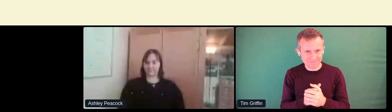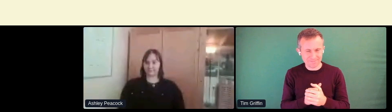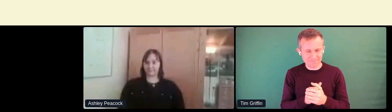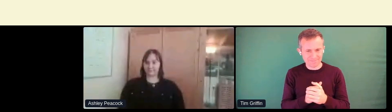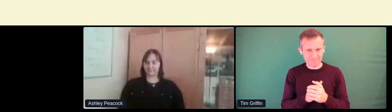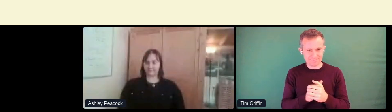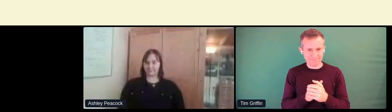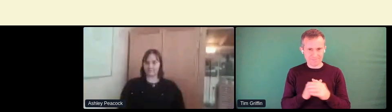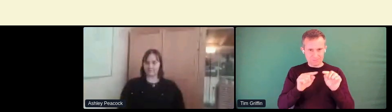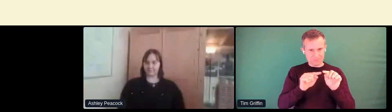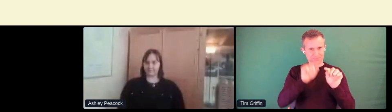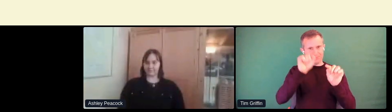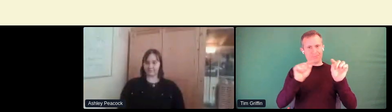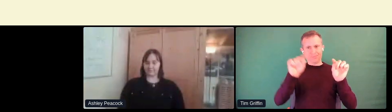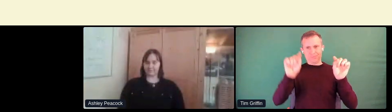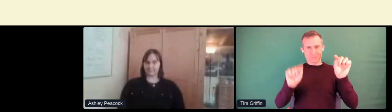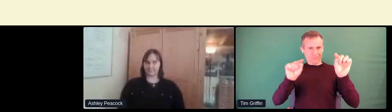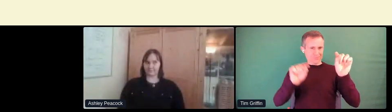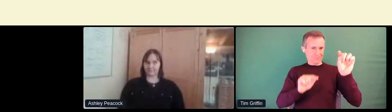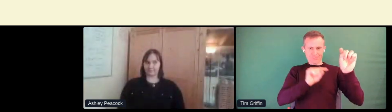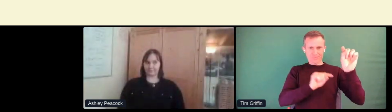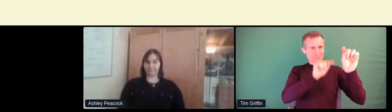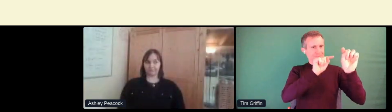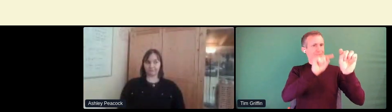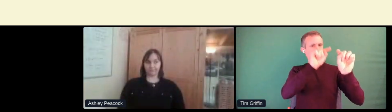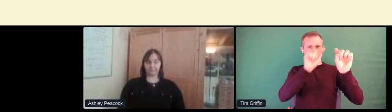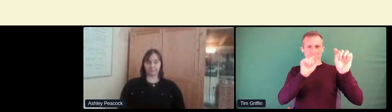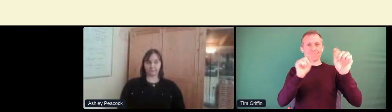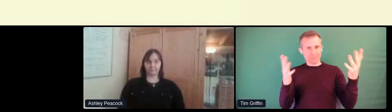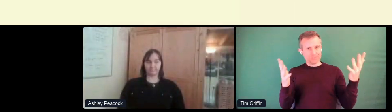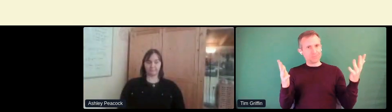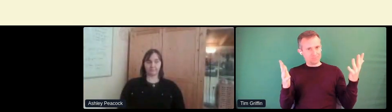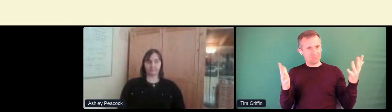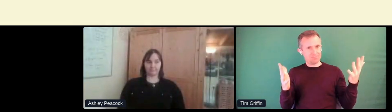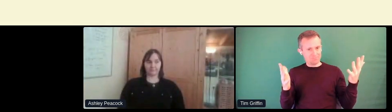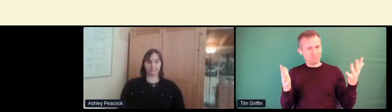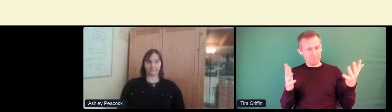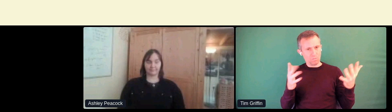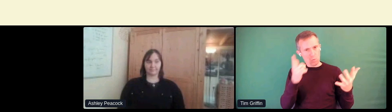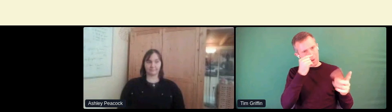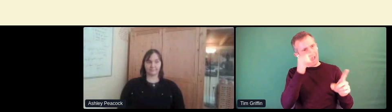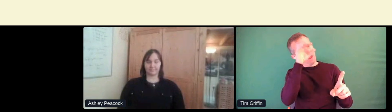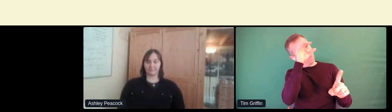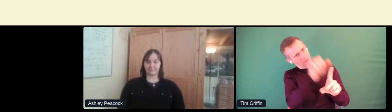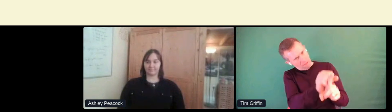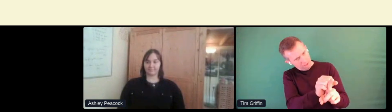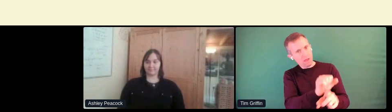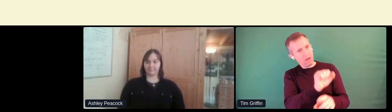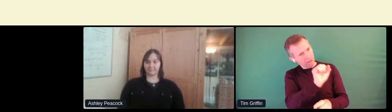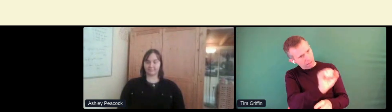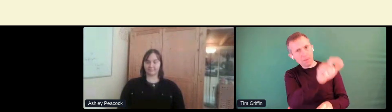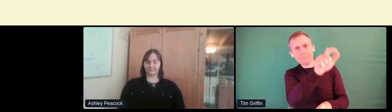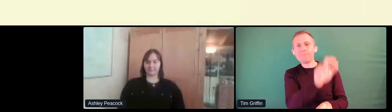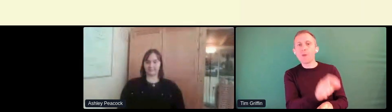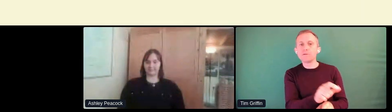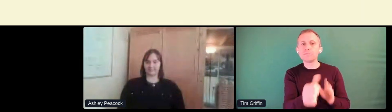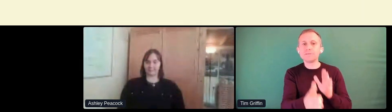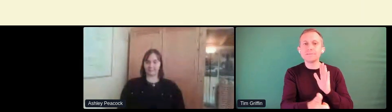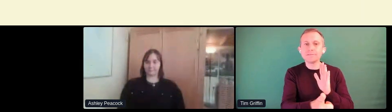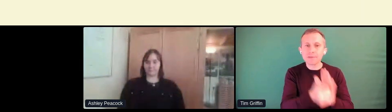and that gives you more of an idea about where the skills and weaknesses are. One of the ways that